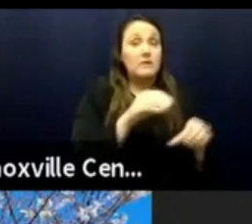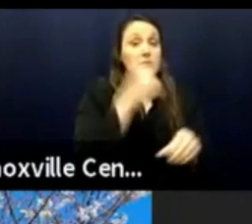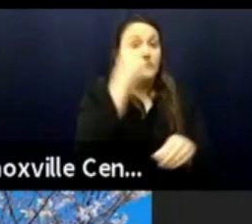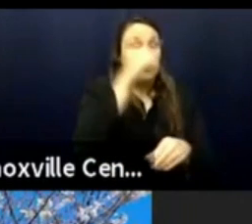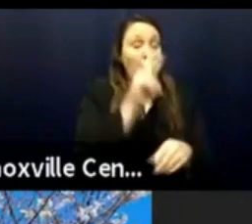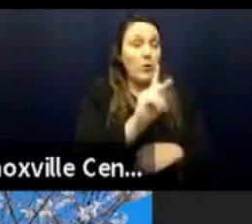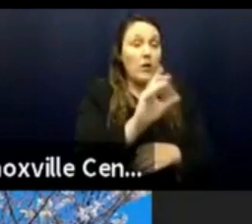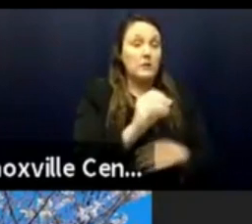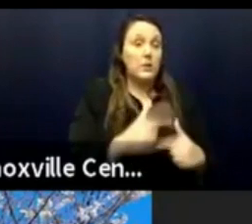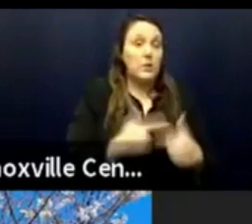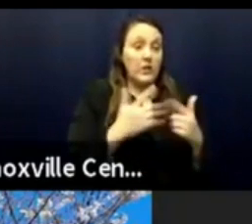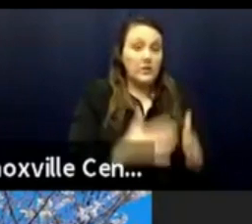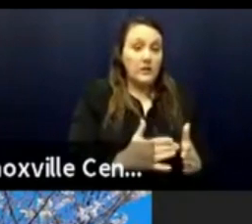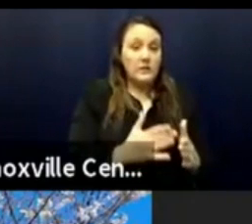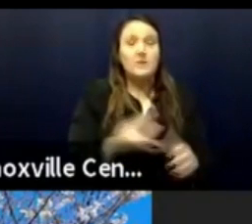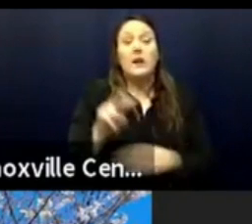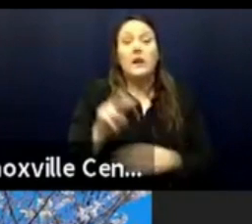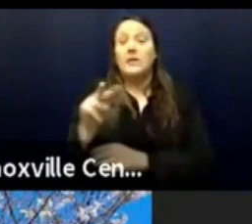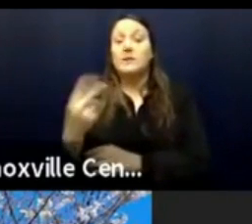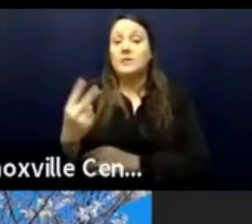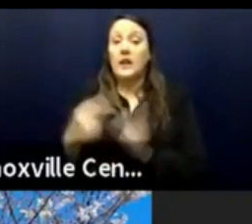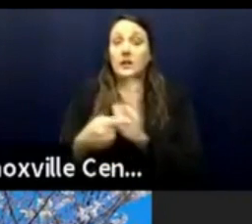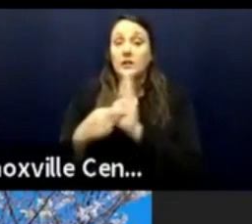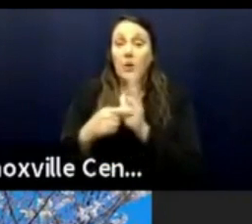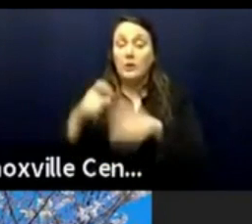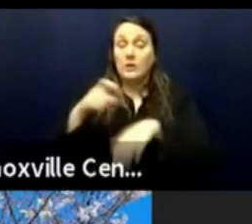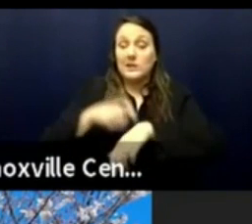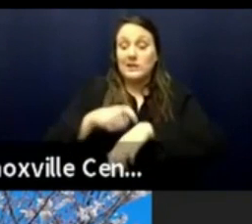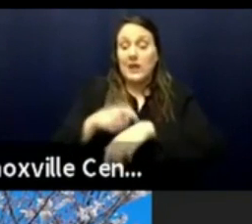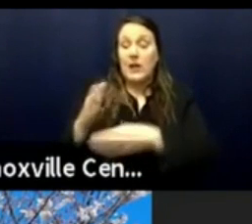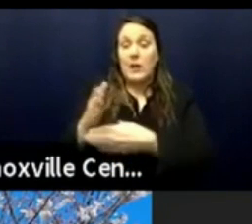PARAGRAPHS. ONE A SHOWS THE SAMPLE OF TEST